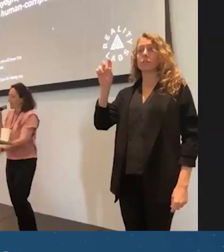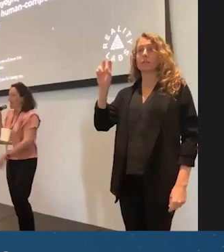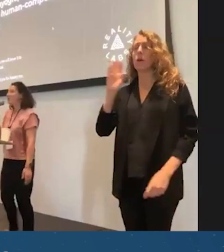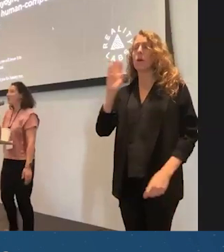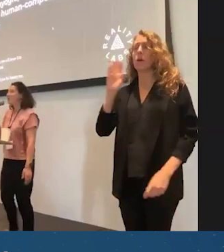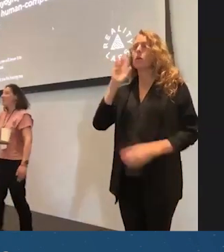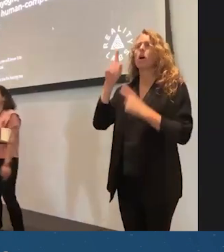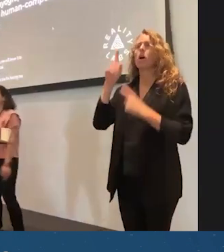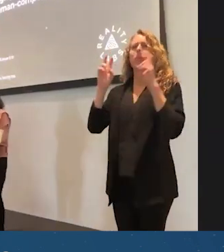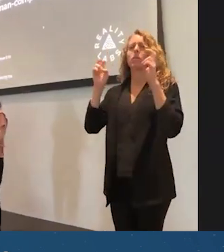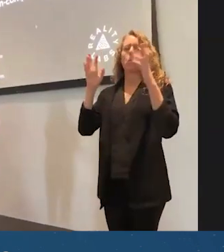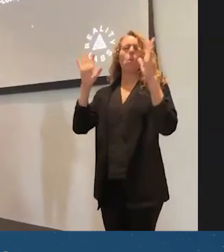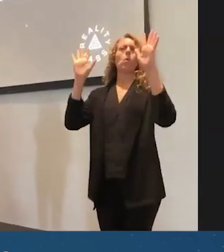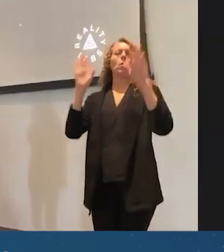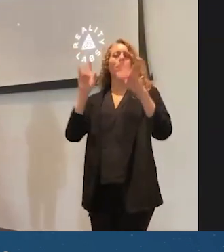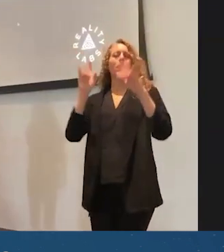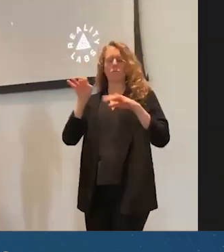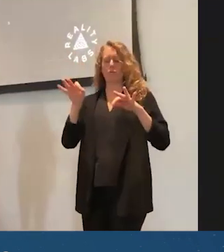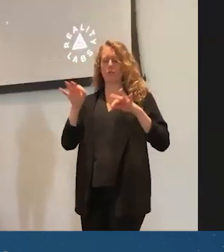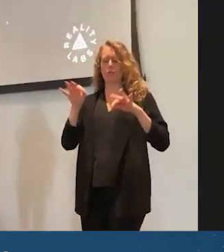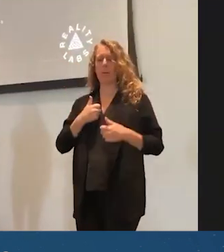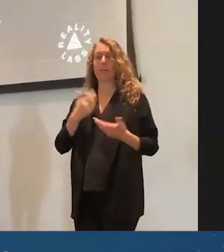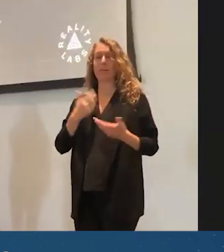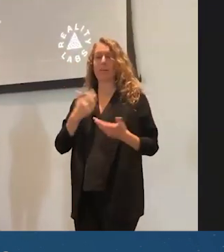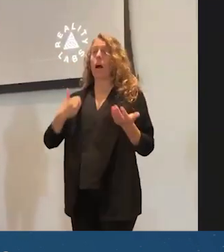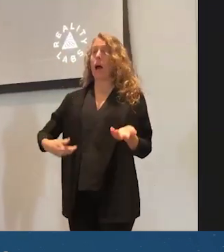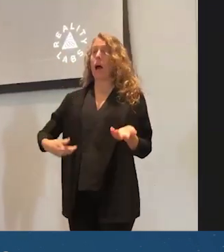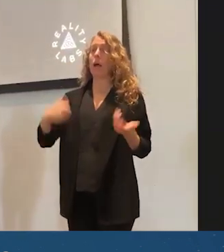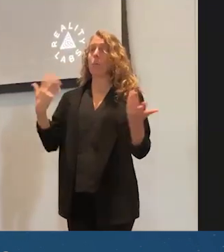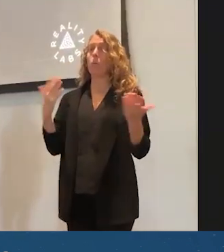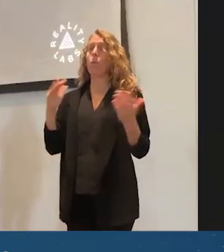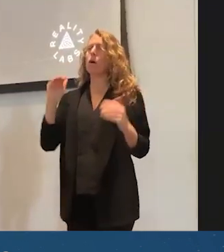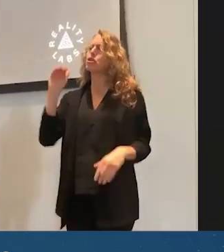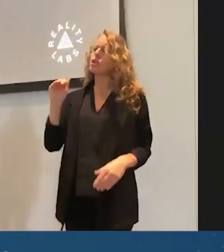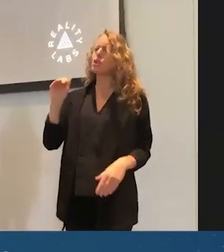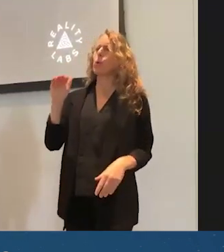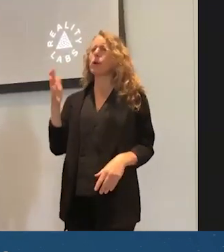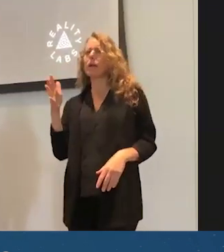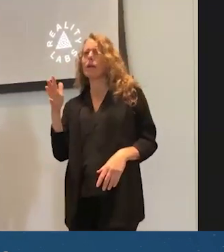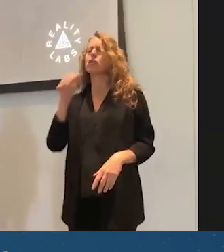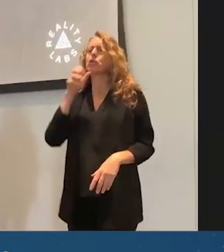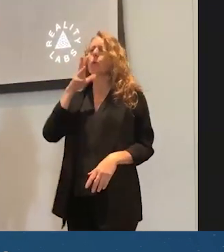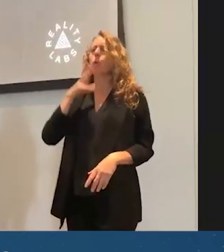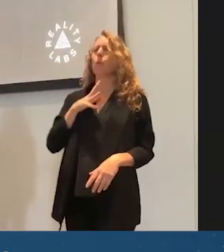Oh, I should say what I am, I guess I am a shortish woman, Caucasian,